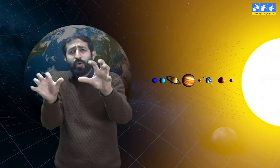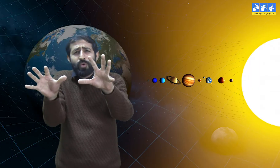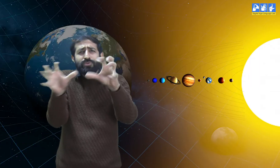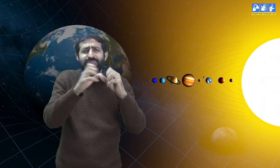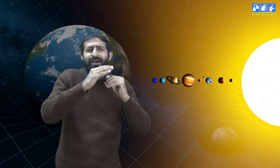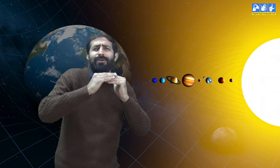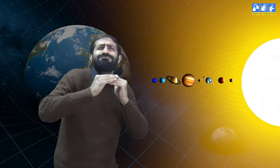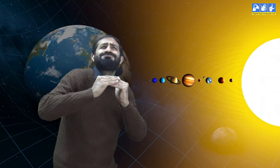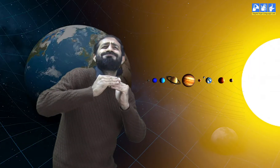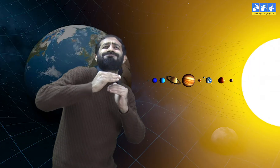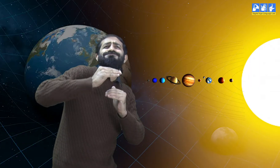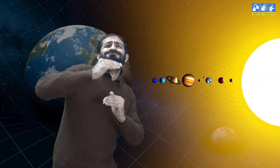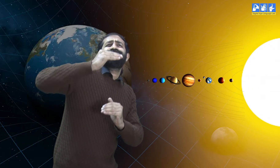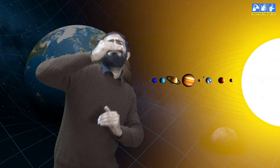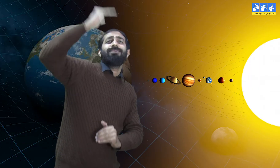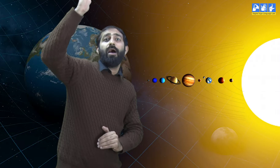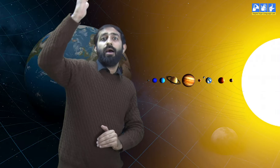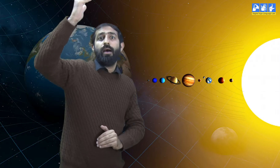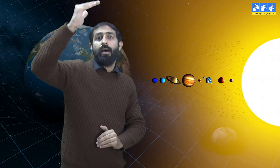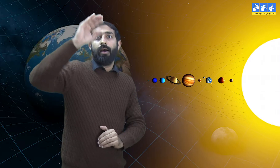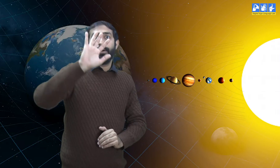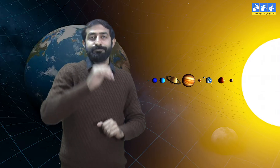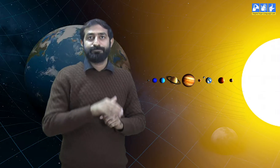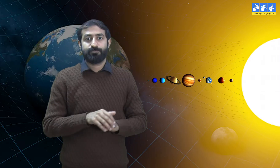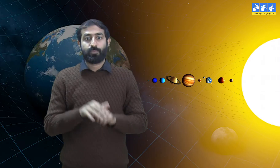The Sun has the greatest and strongest gravitational pull.